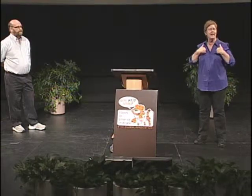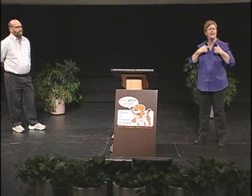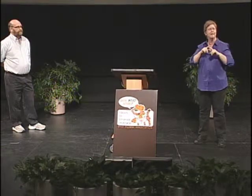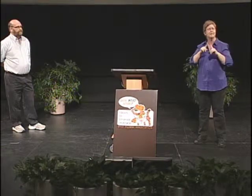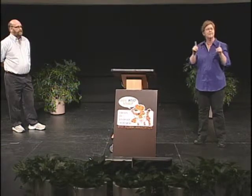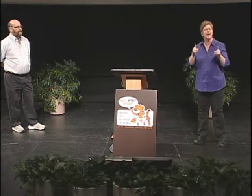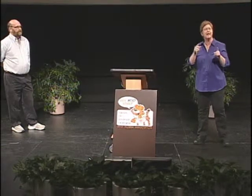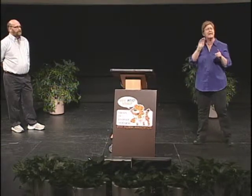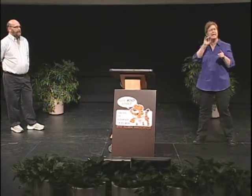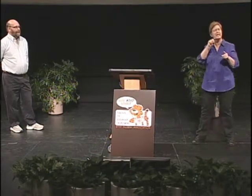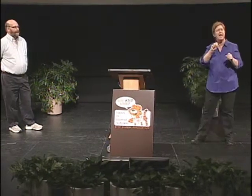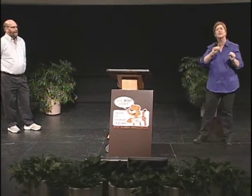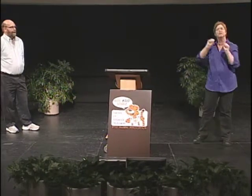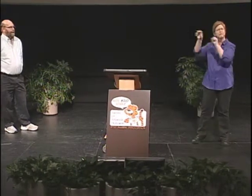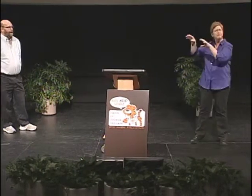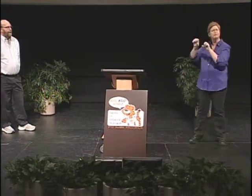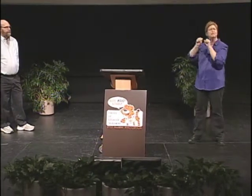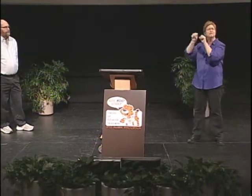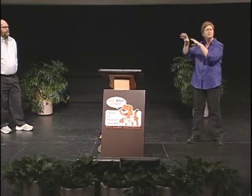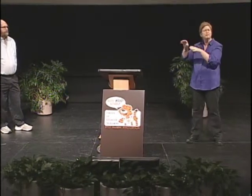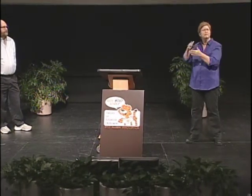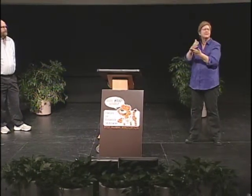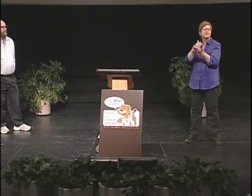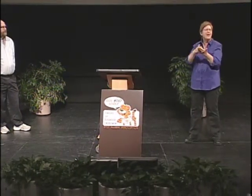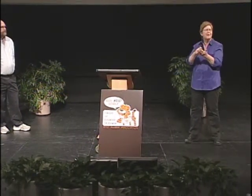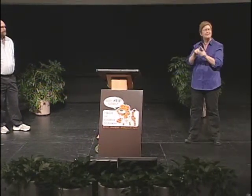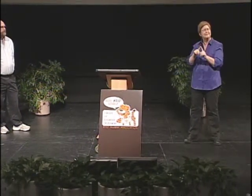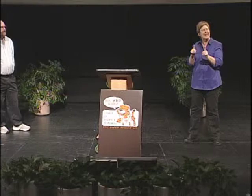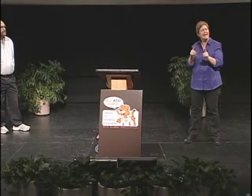They've been in existence for some time. And we've given some of our items.